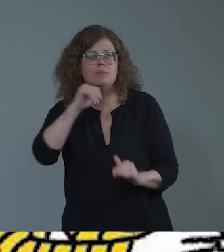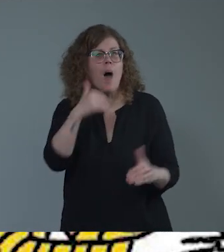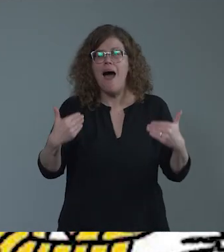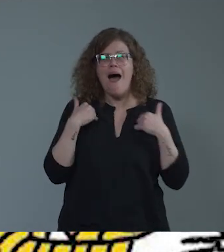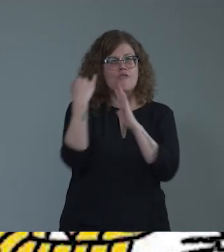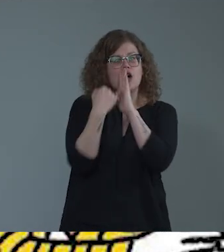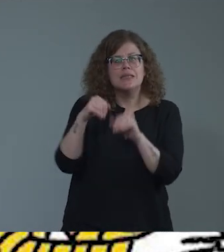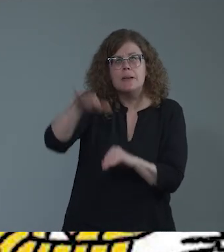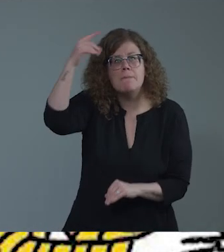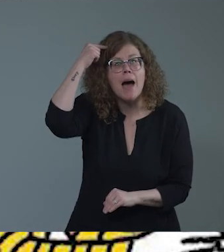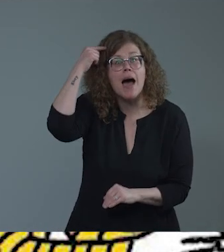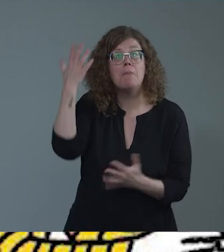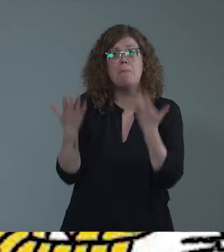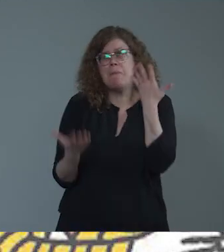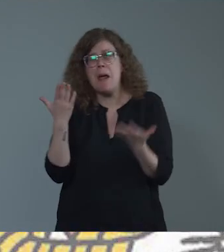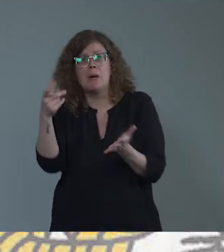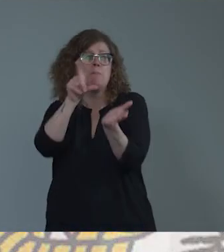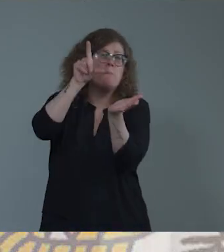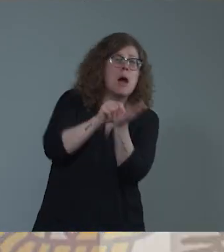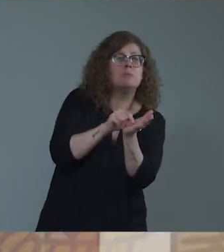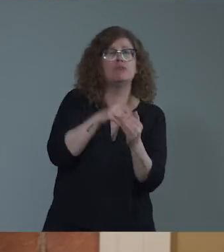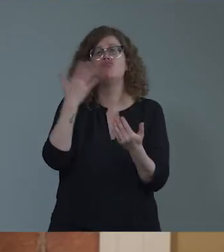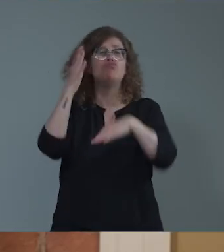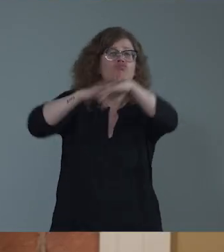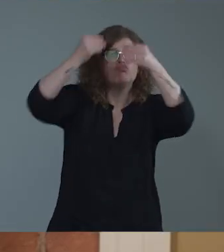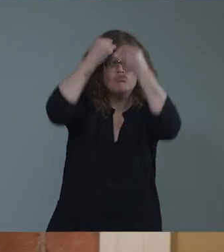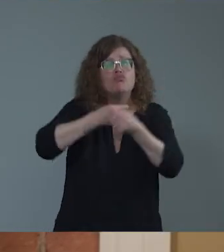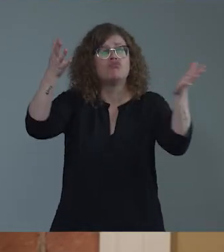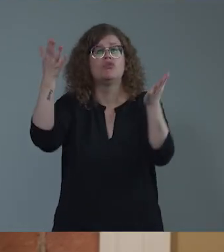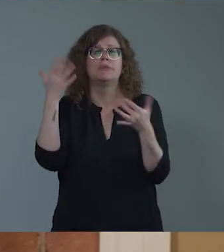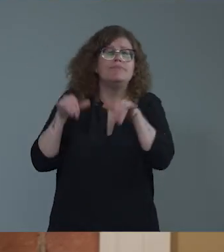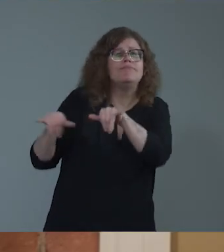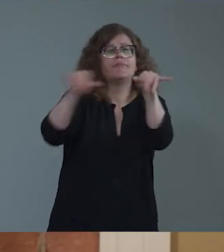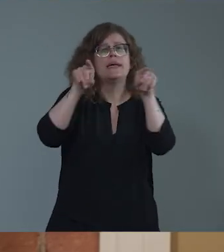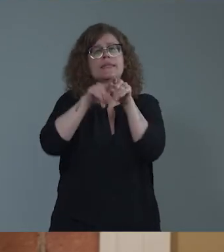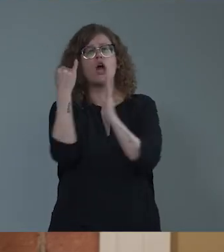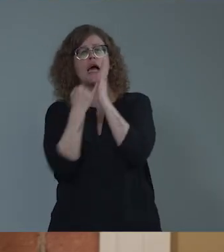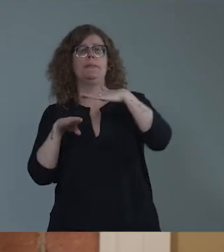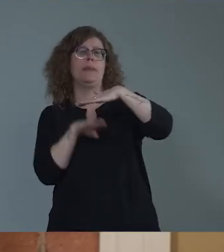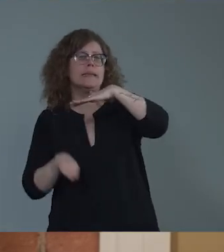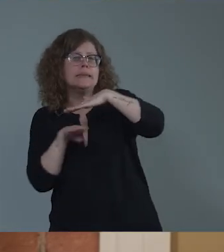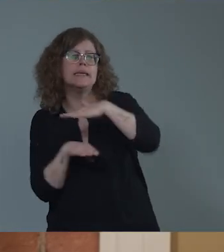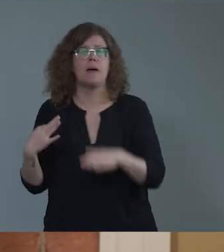engagement experience, especially if that's something you're calling for. I want to point this out because it's really, really relevant.